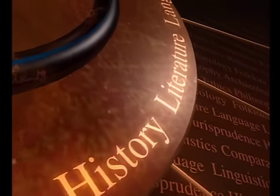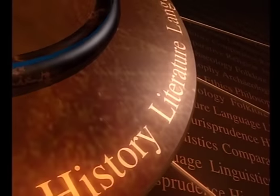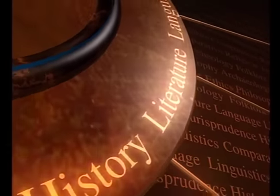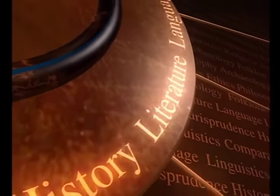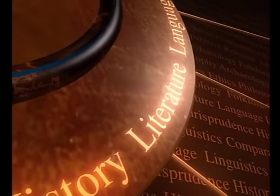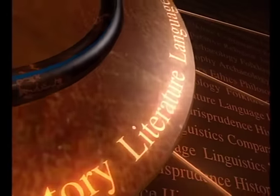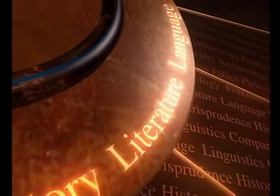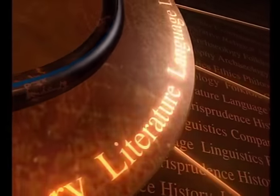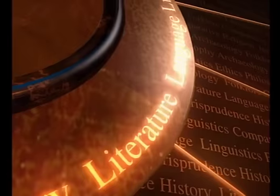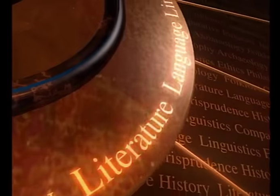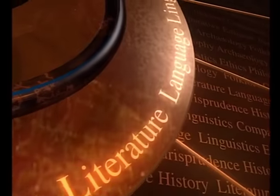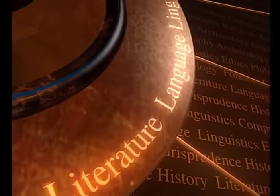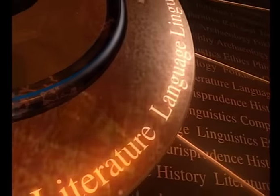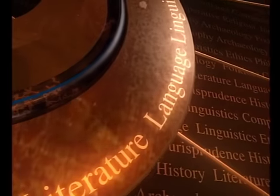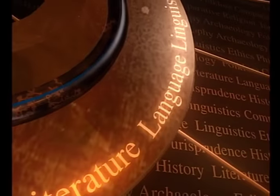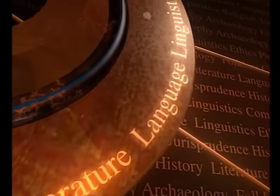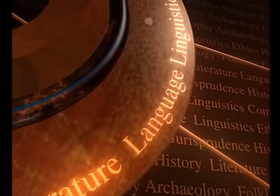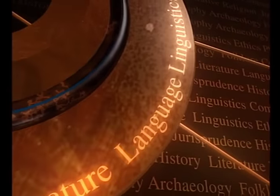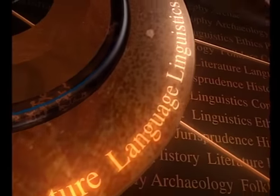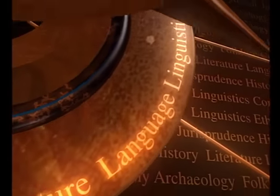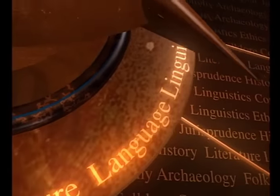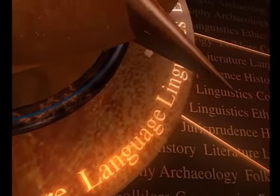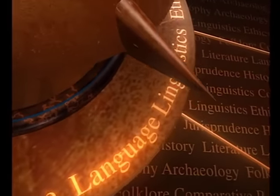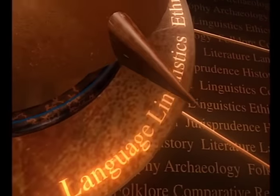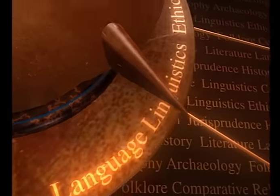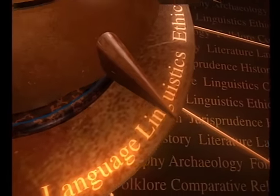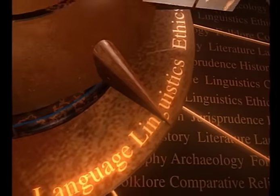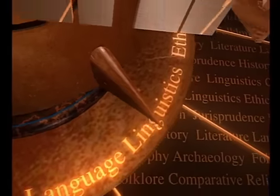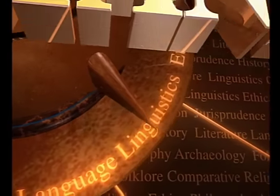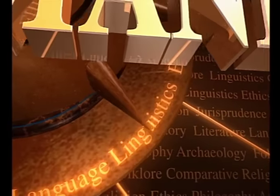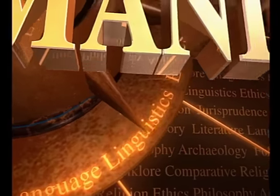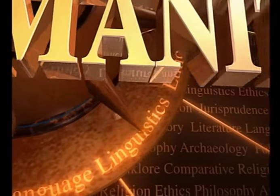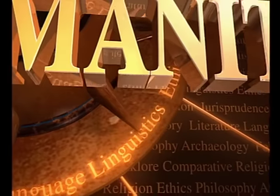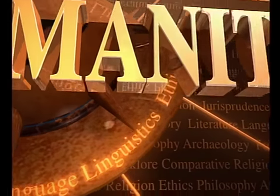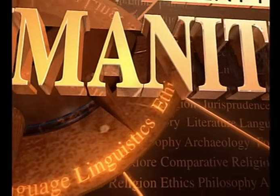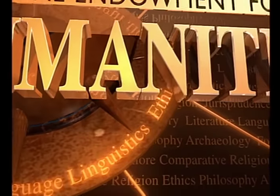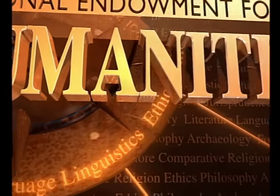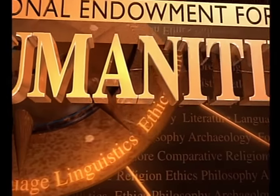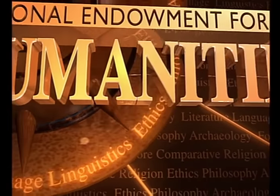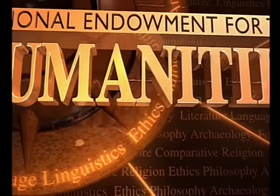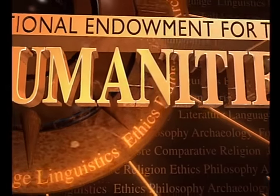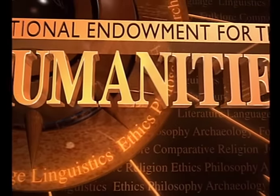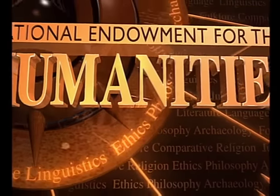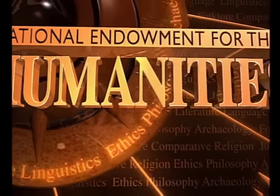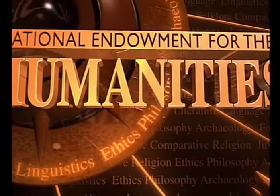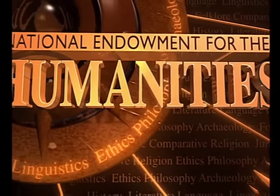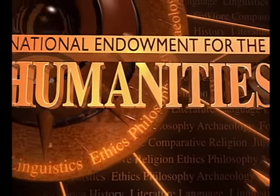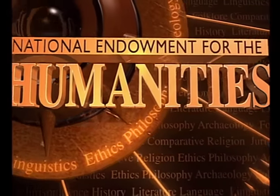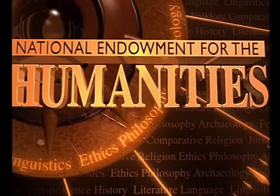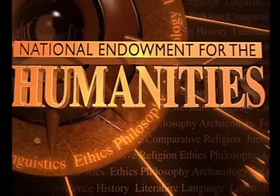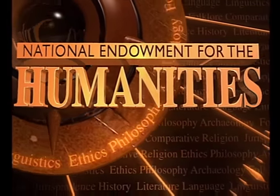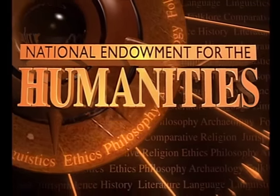This program has been made possible by the National Endowment for the Humanities, expanding America's understanding